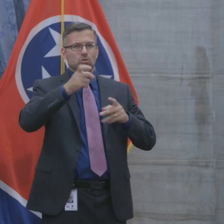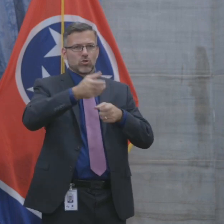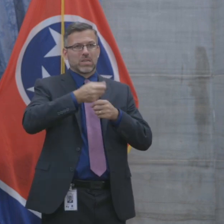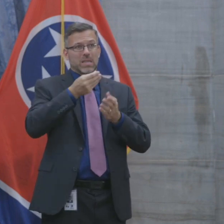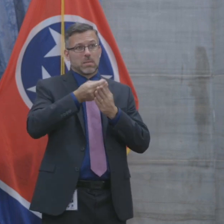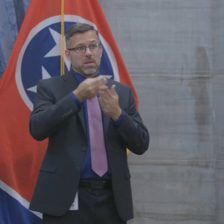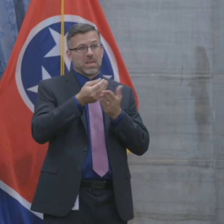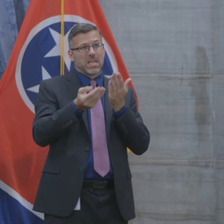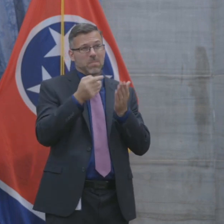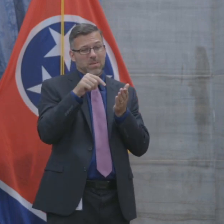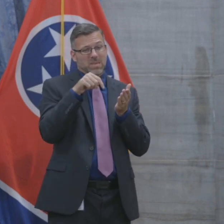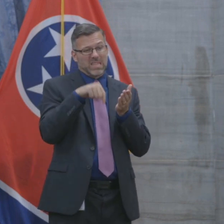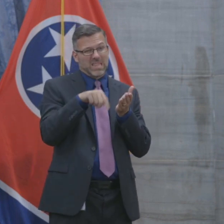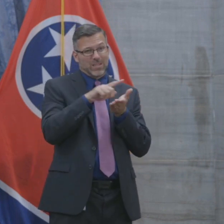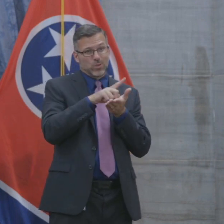question for Commissioner McCord